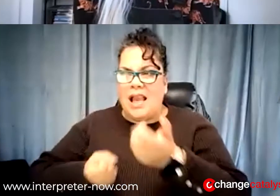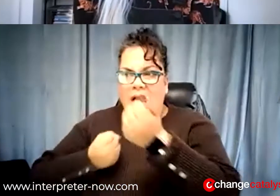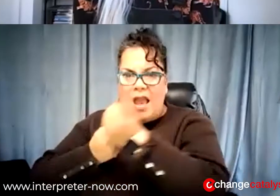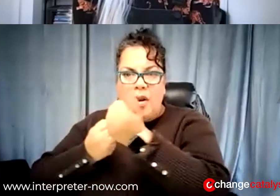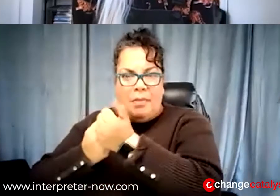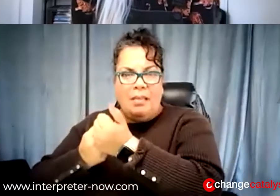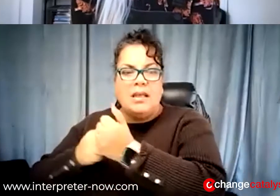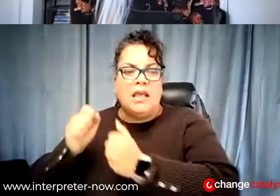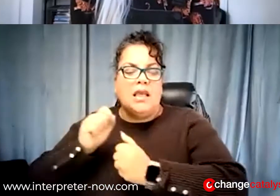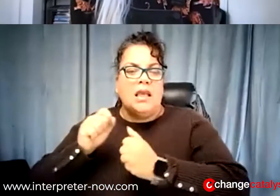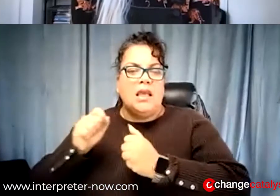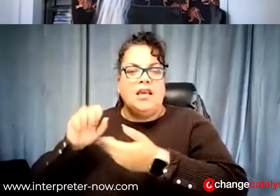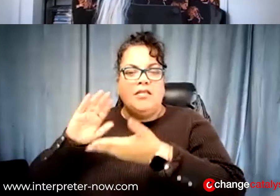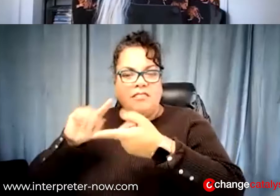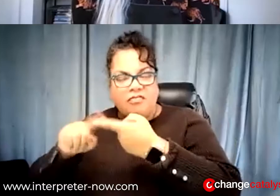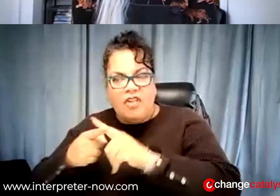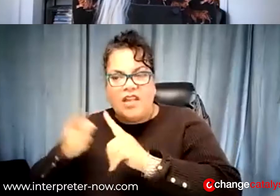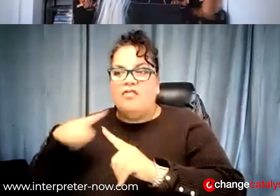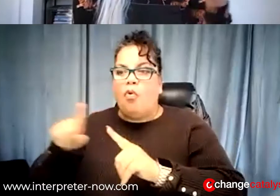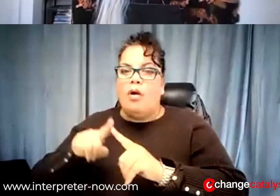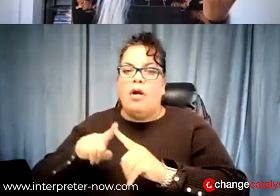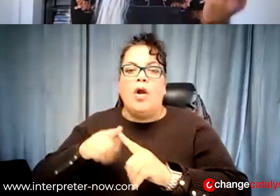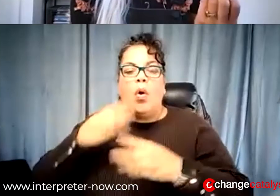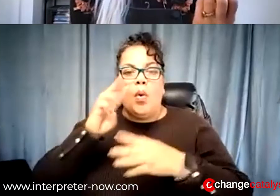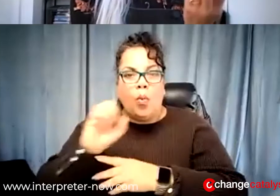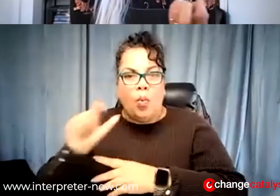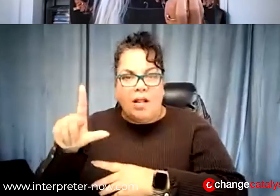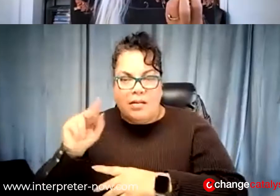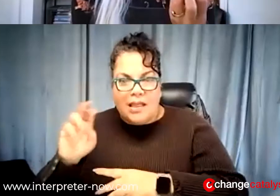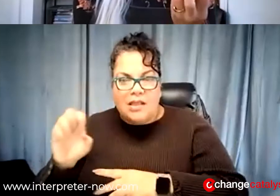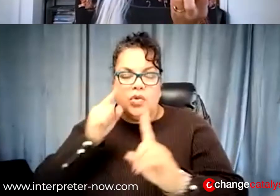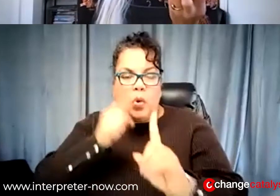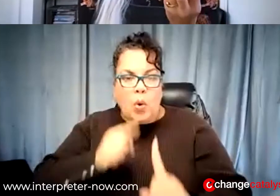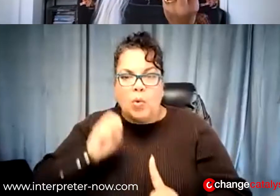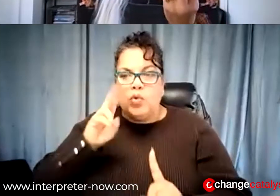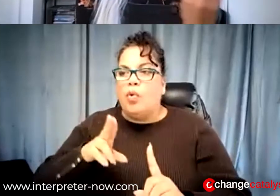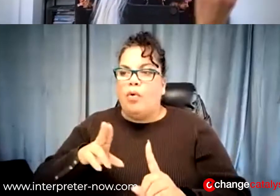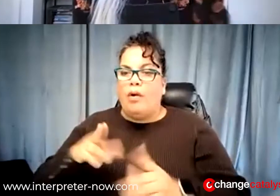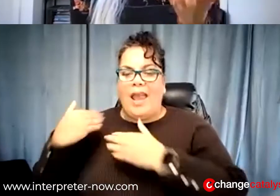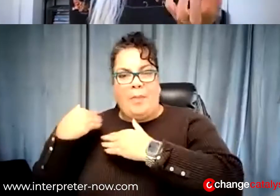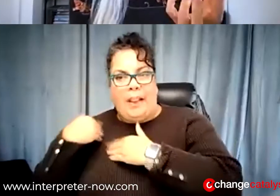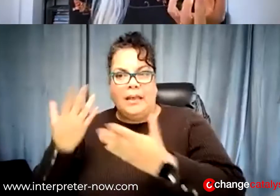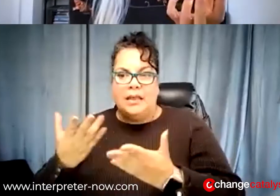for wellness goals and to create and really forge this relationship that exists on OwnTrail